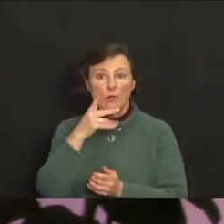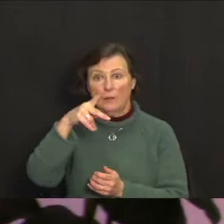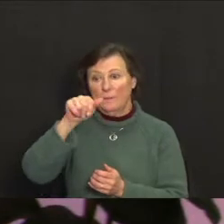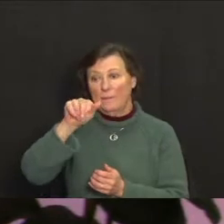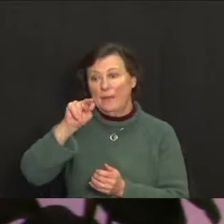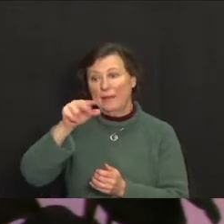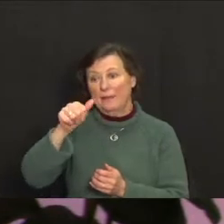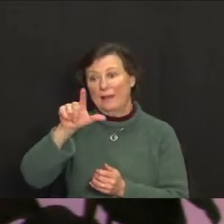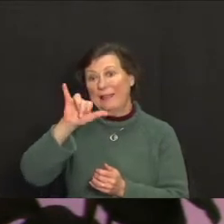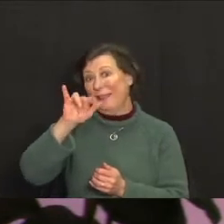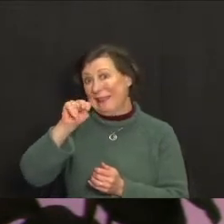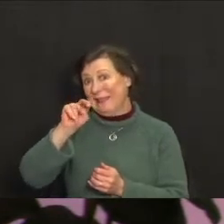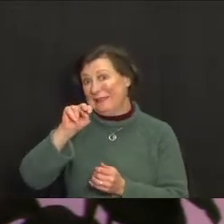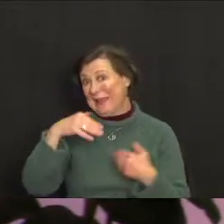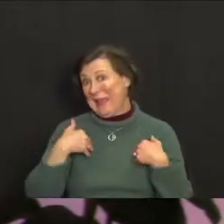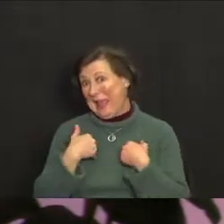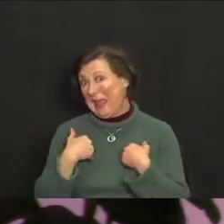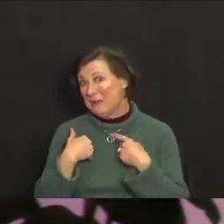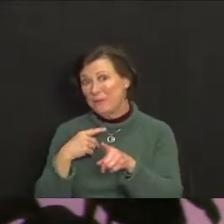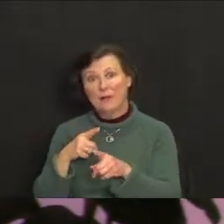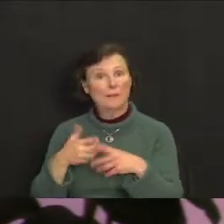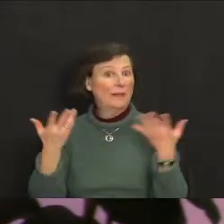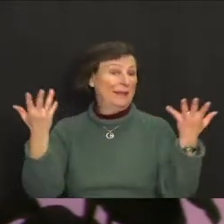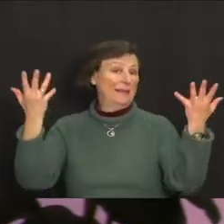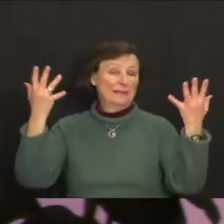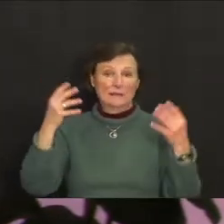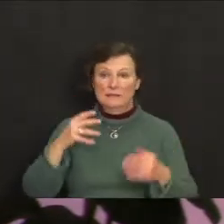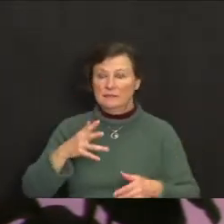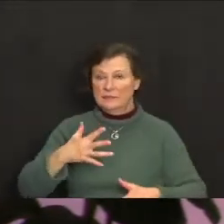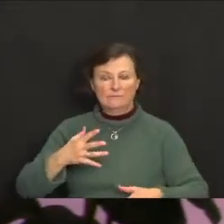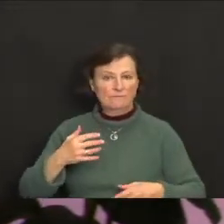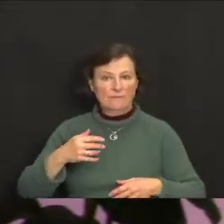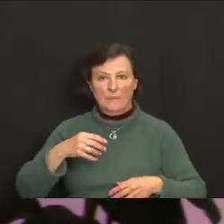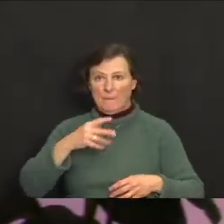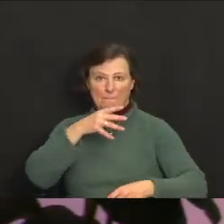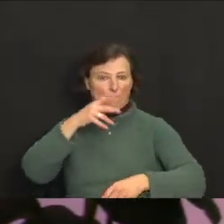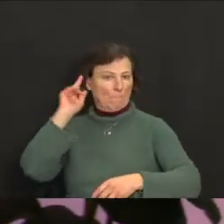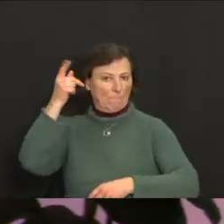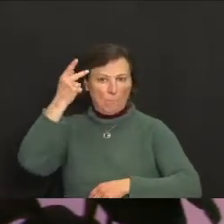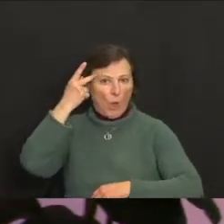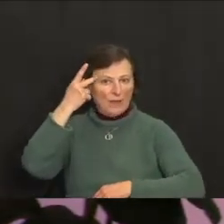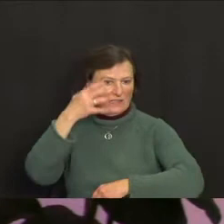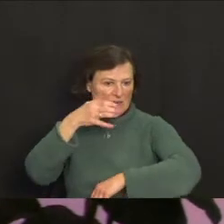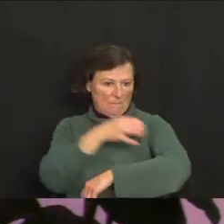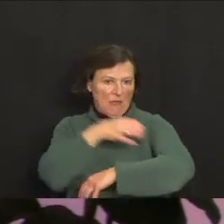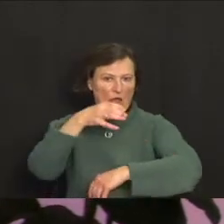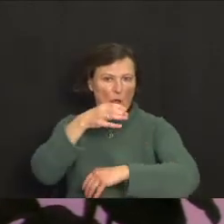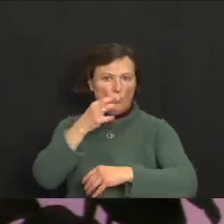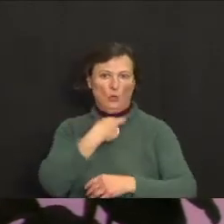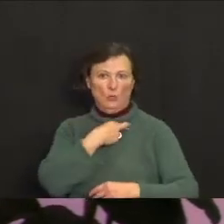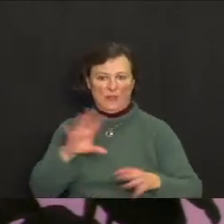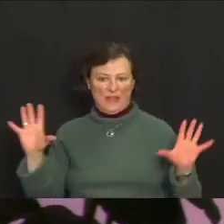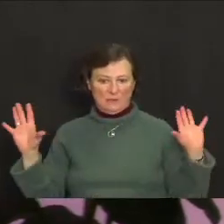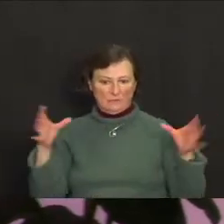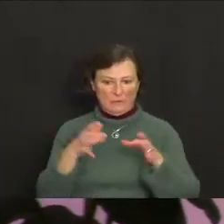but there you have it: the fury of politics, power, and religion combined and weaponized